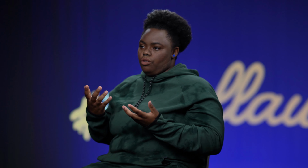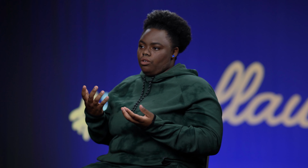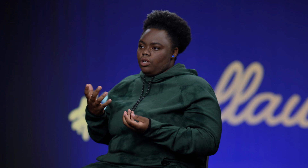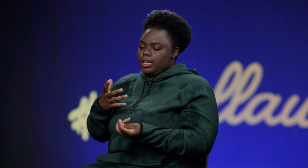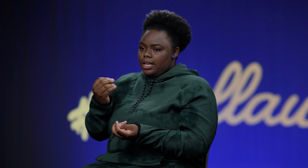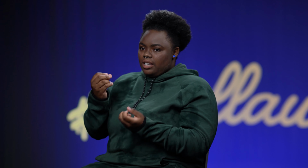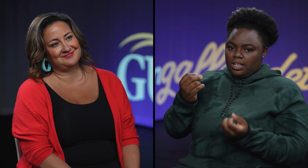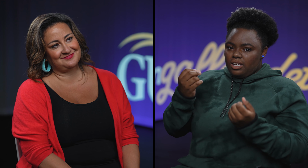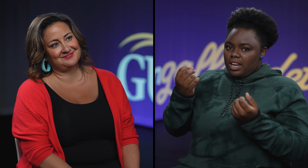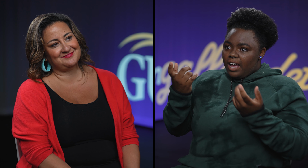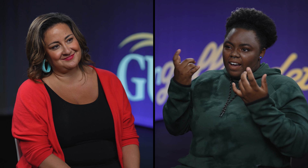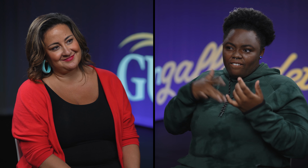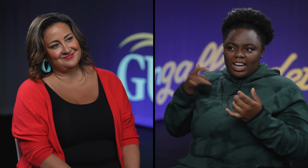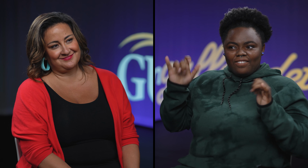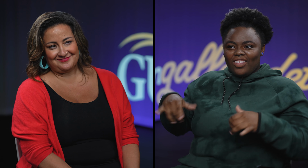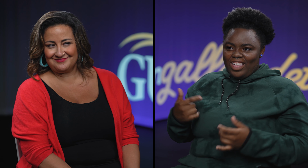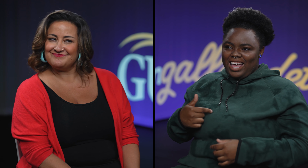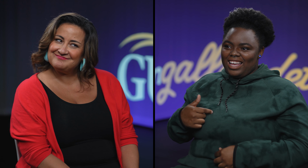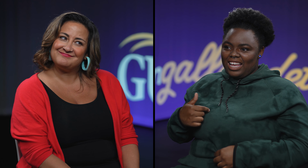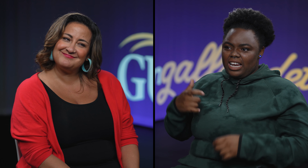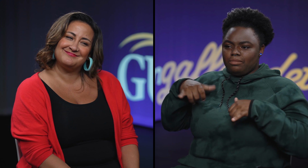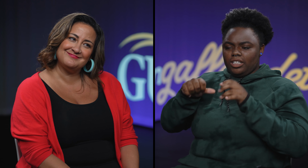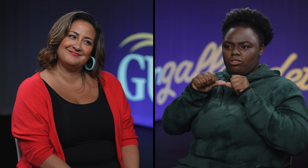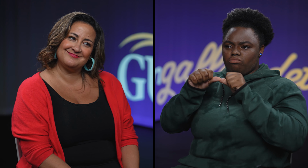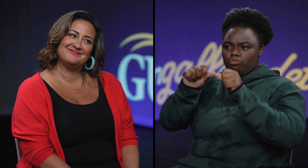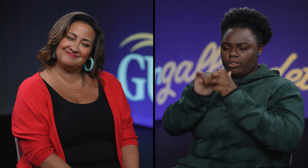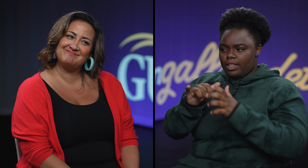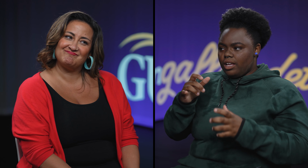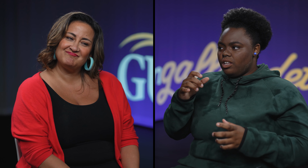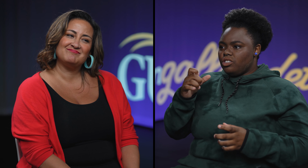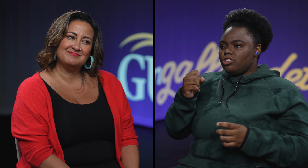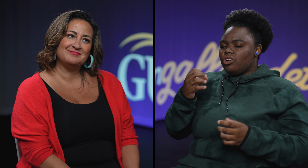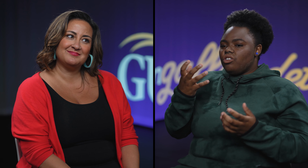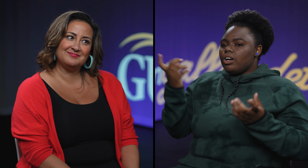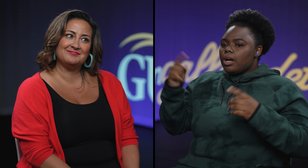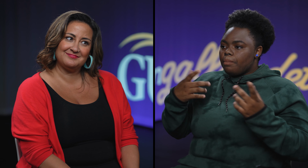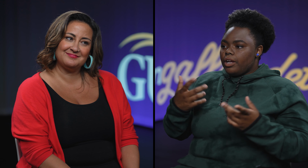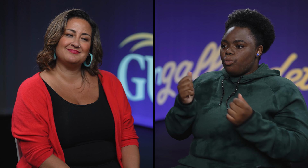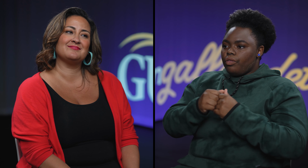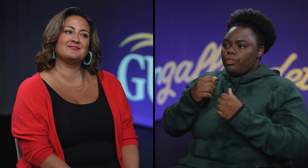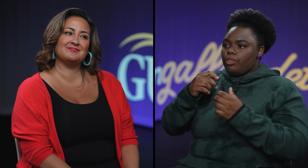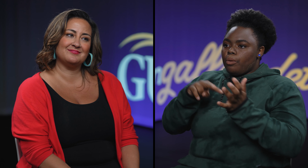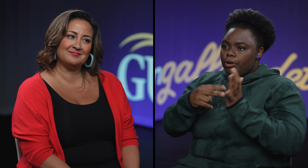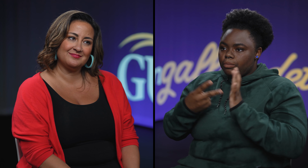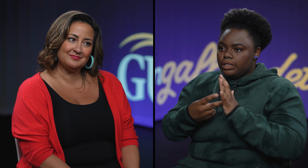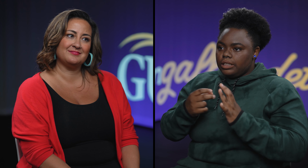I feel like I've done that, and I'm going to continue to do that. Come here with a purpose,